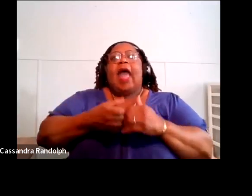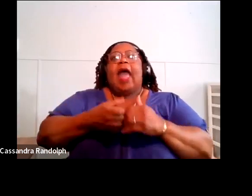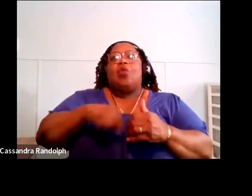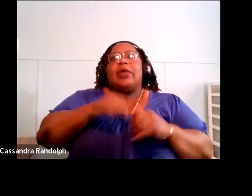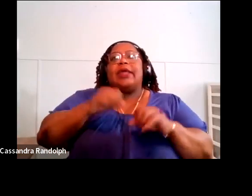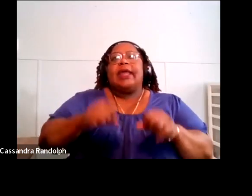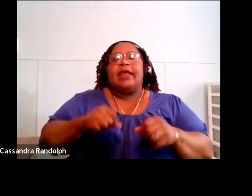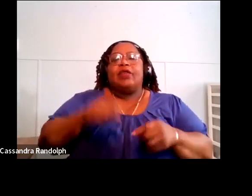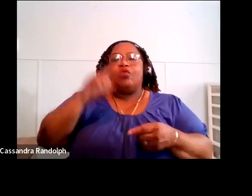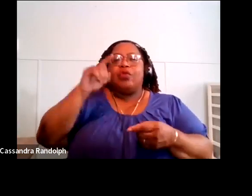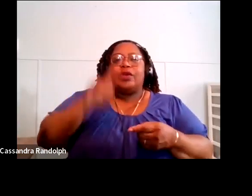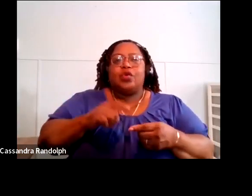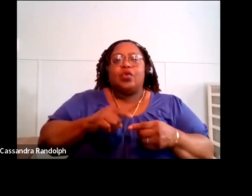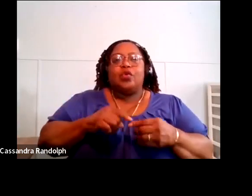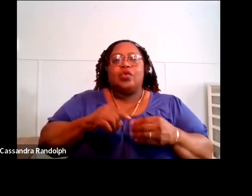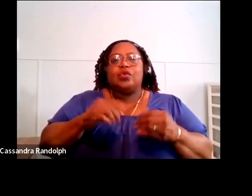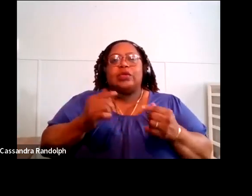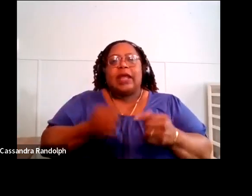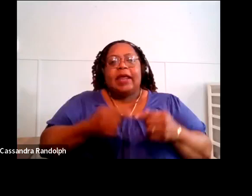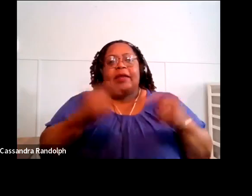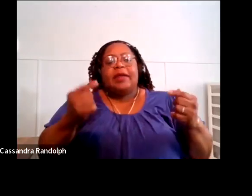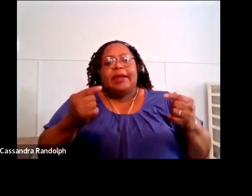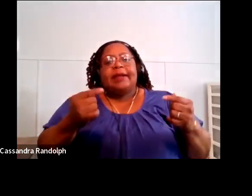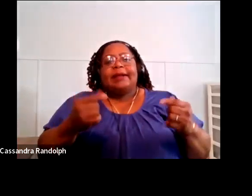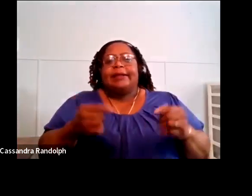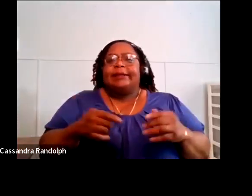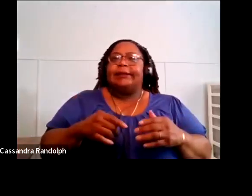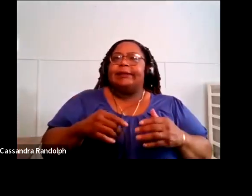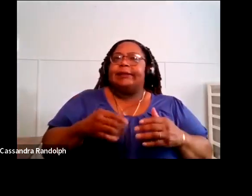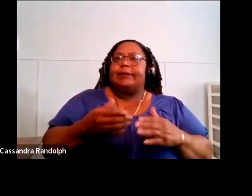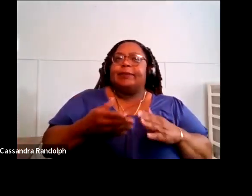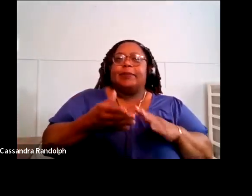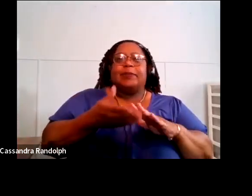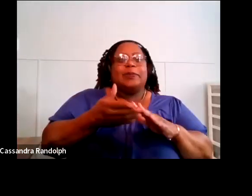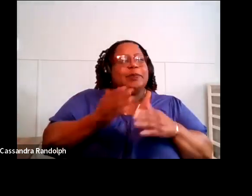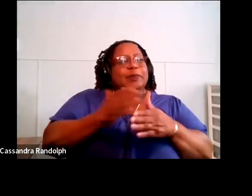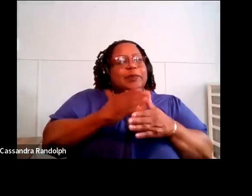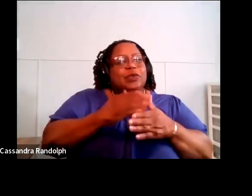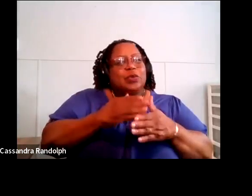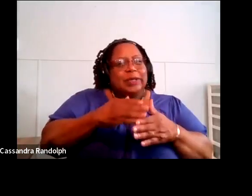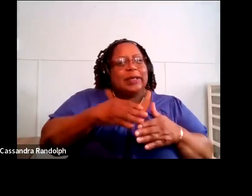» SPEAKER: Thank you so much for being here today. I want to know what are your thoughts